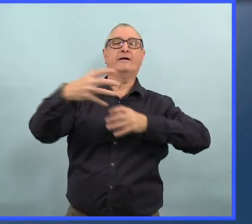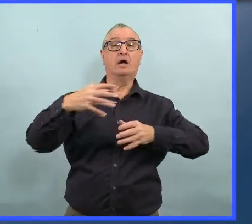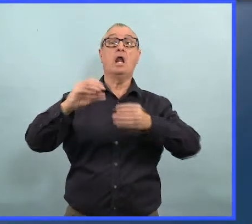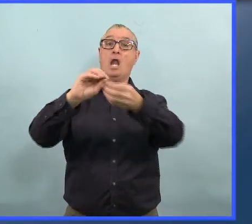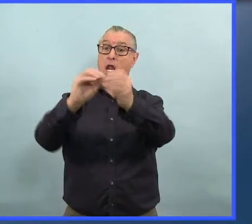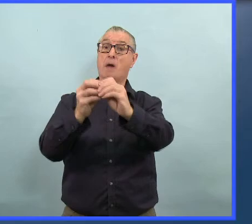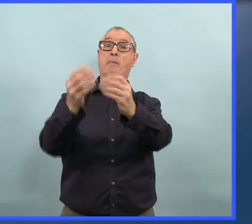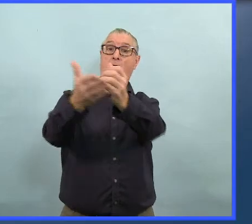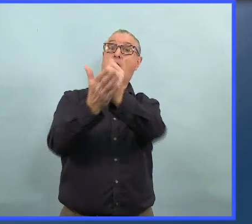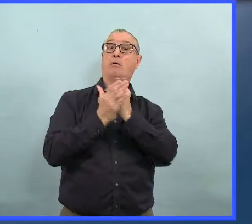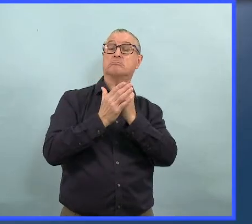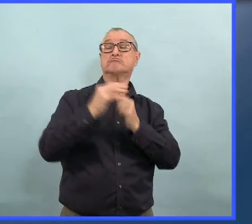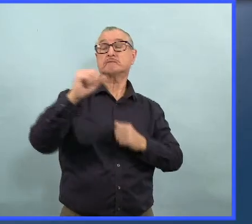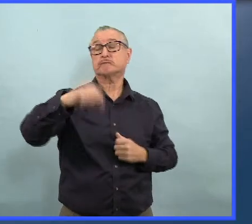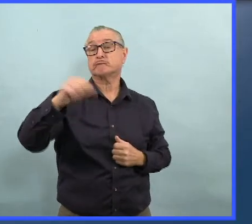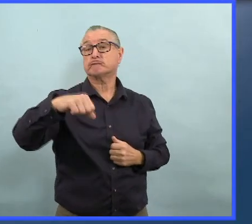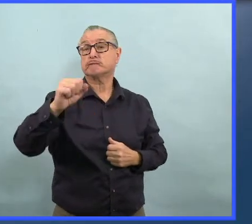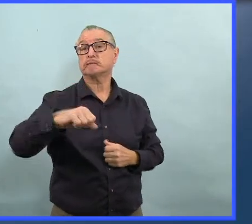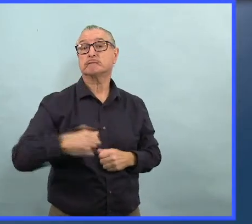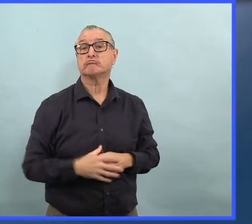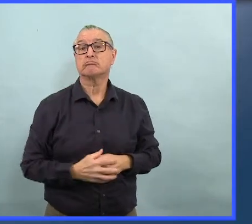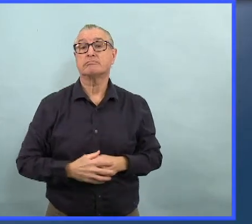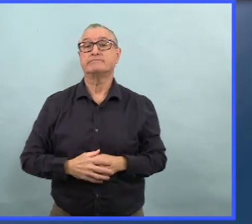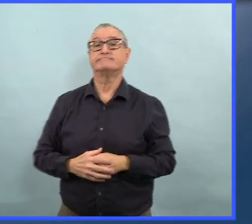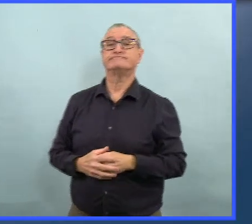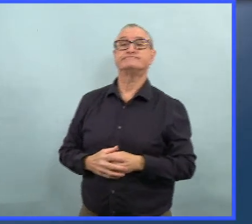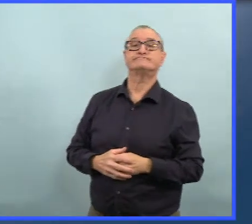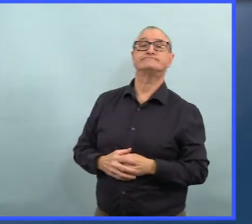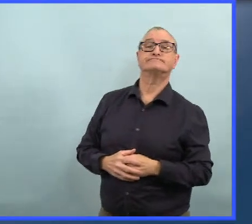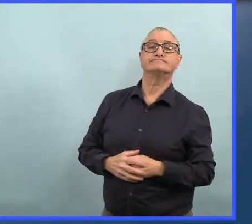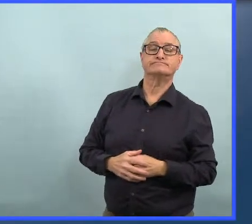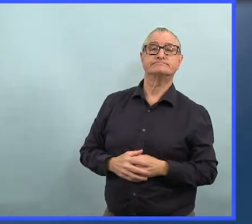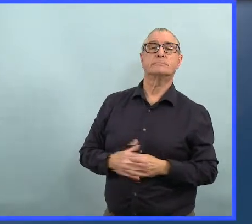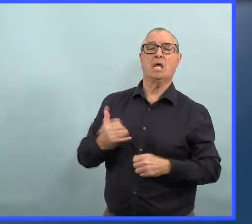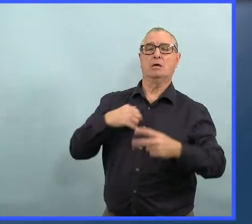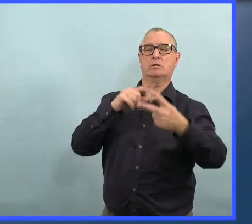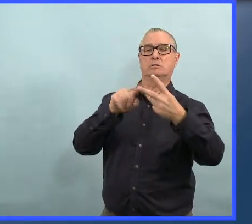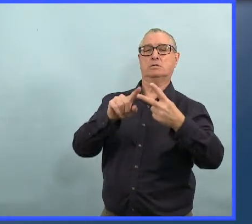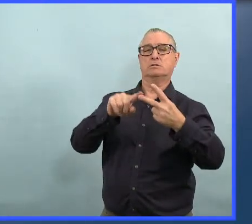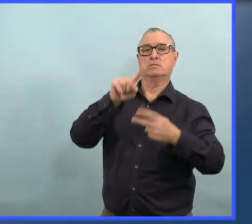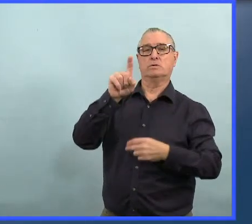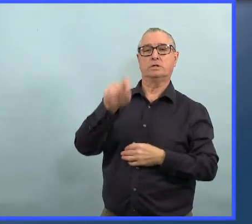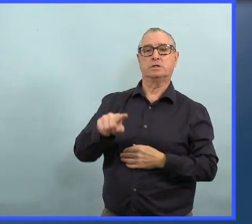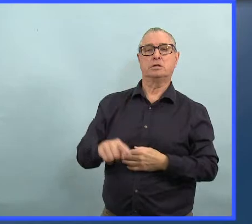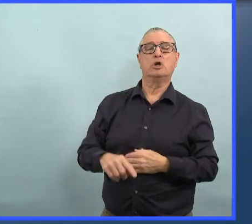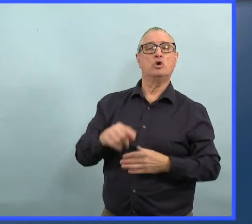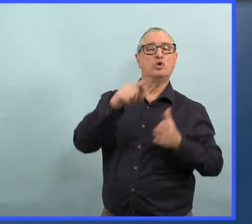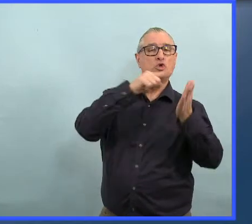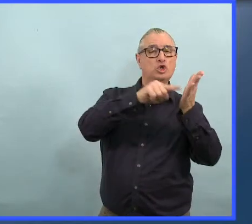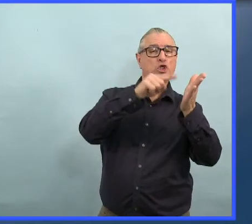okay thanks for that and this is more a research question um i was just reading something